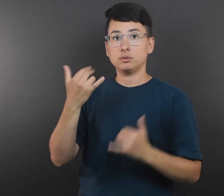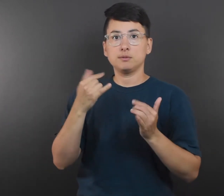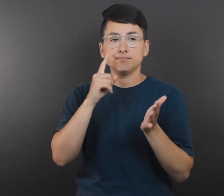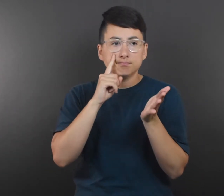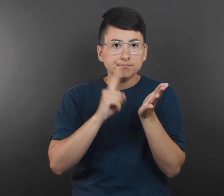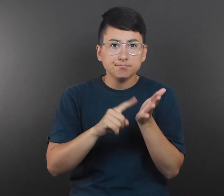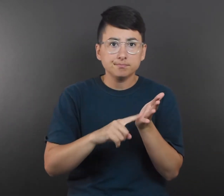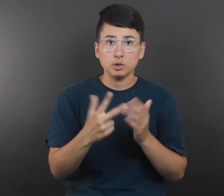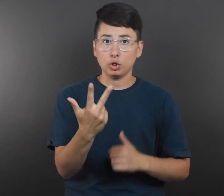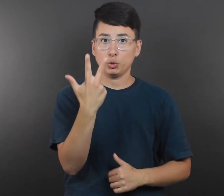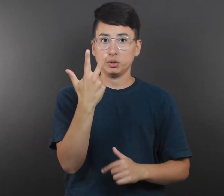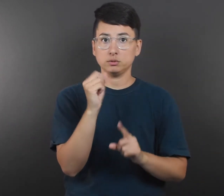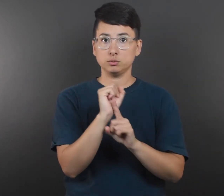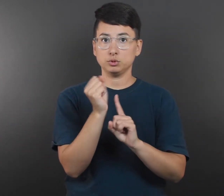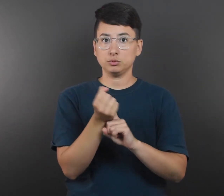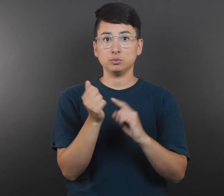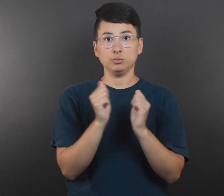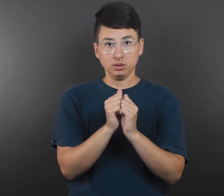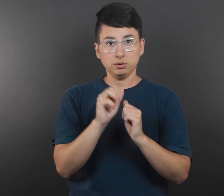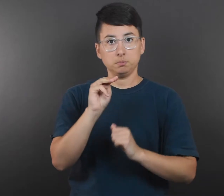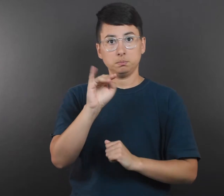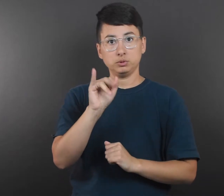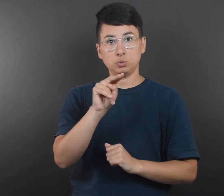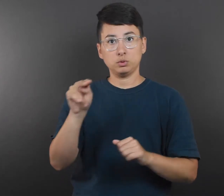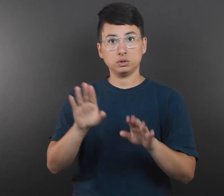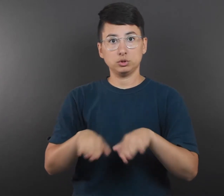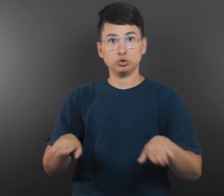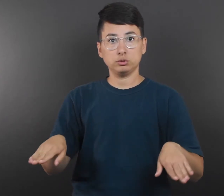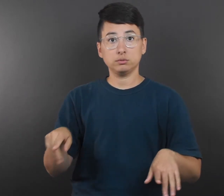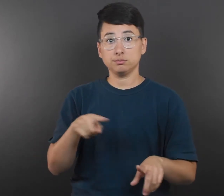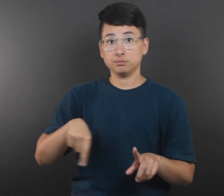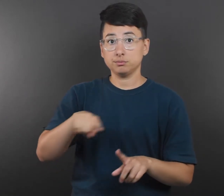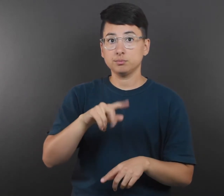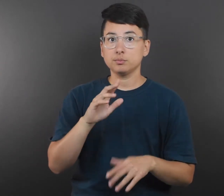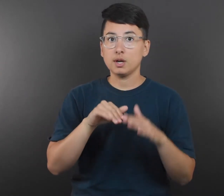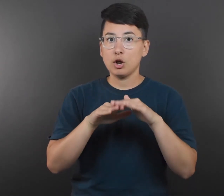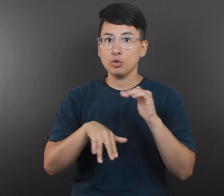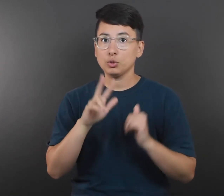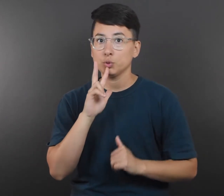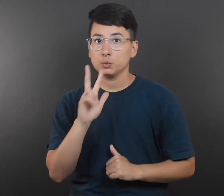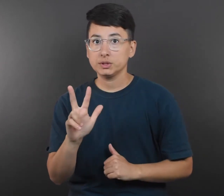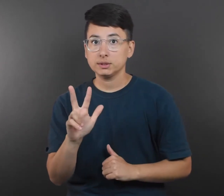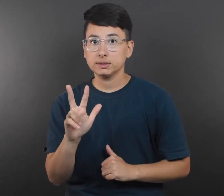(MDH) are investigating three Minnesota children under age 3